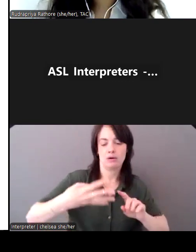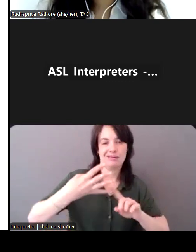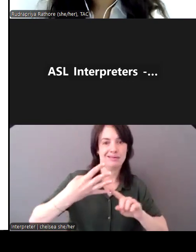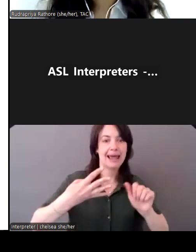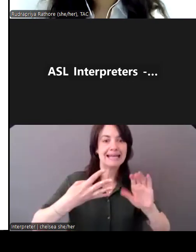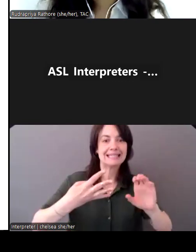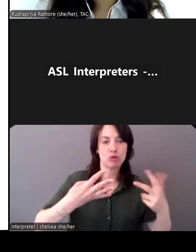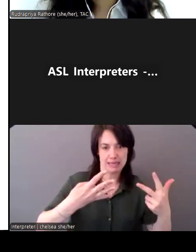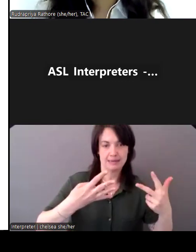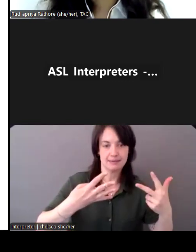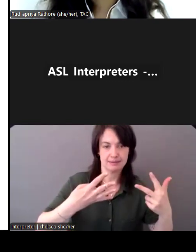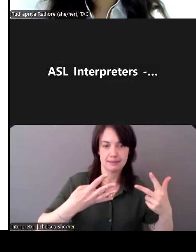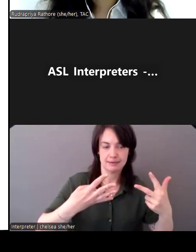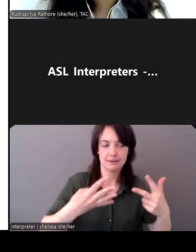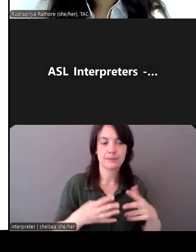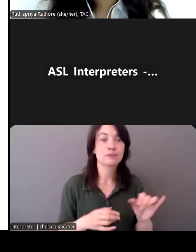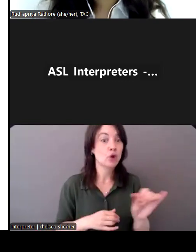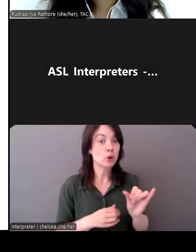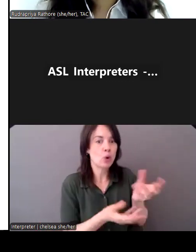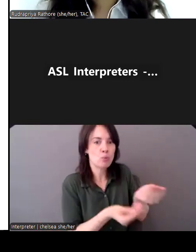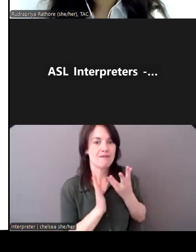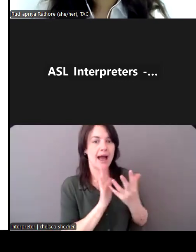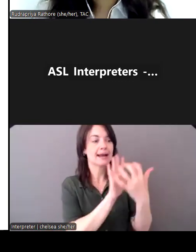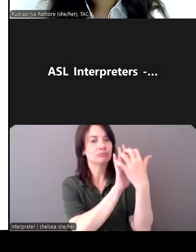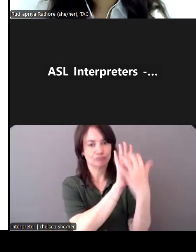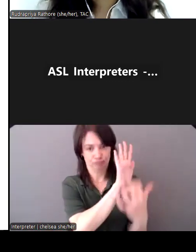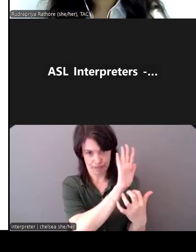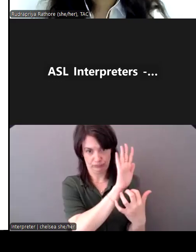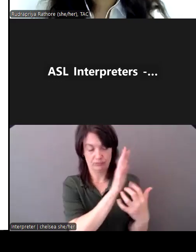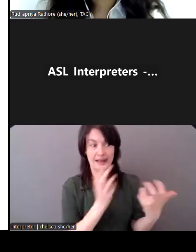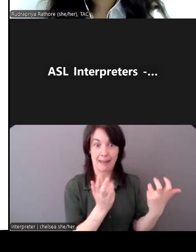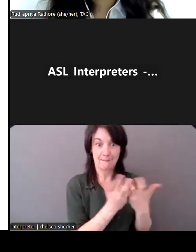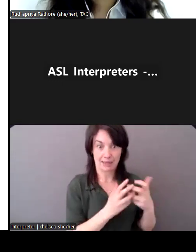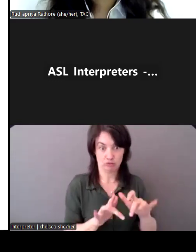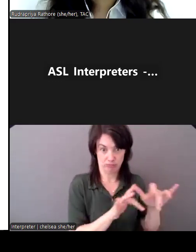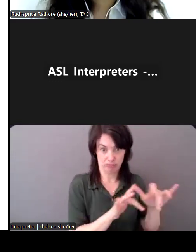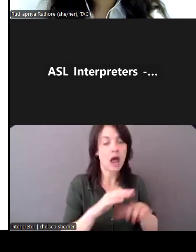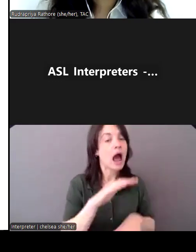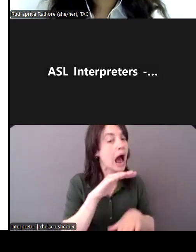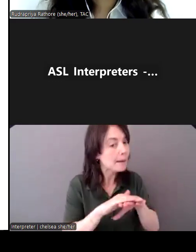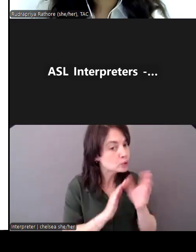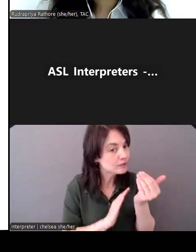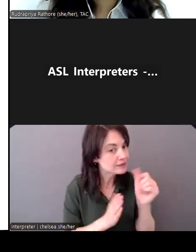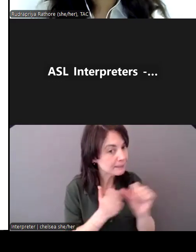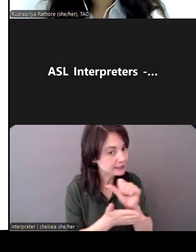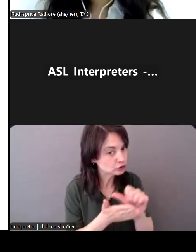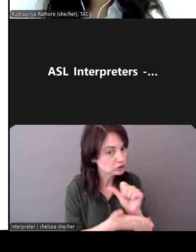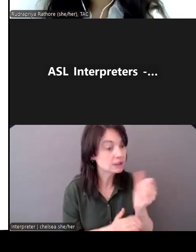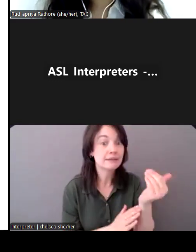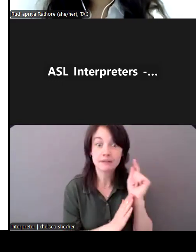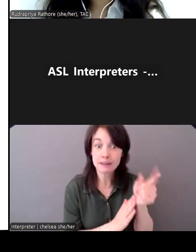of the audio material that does not exceed 15 pages so 15 minutes of material and 15